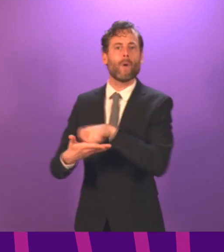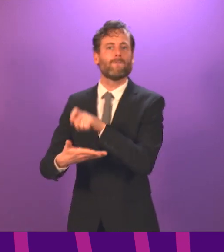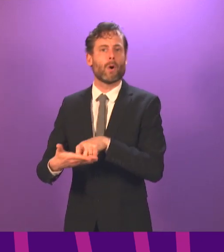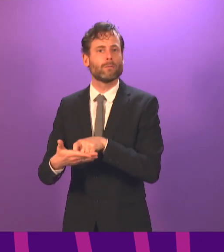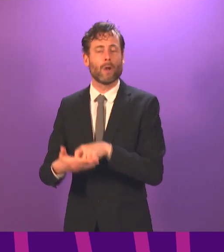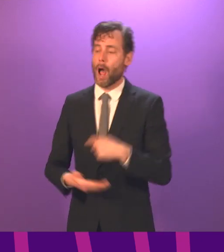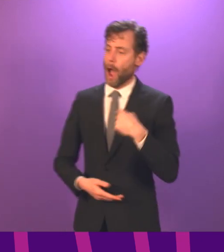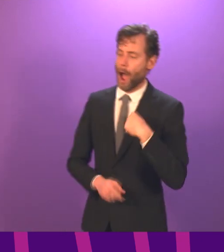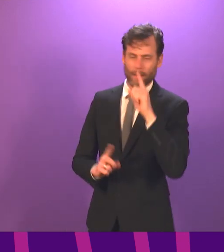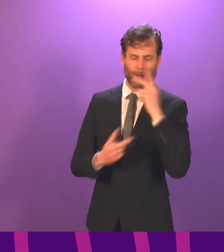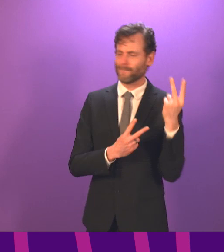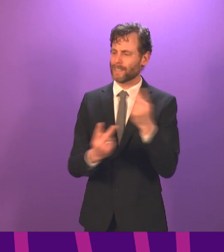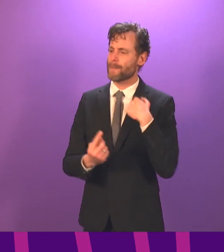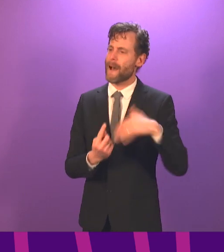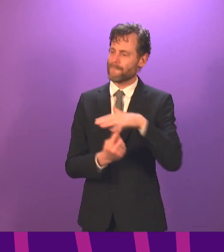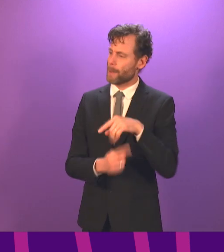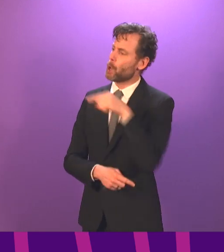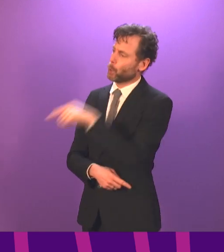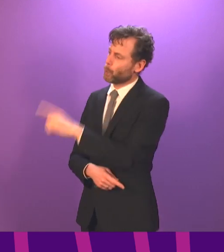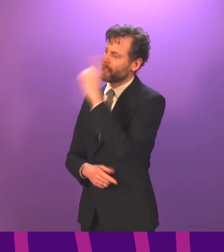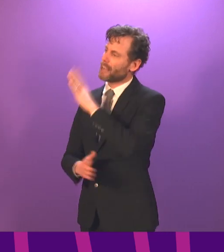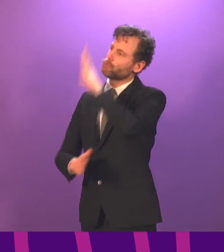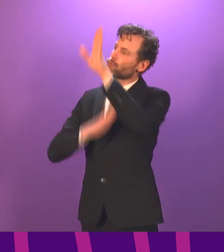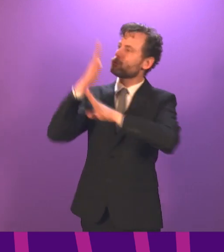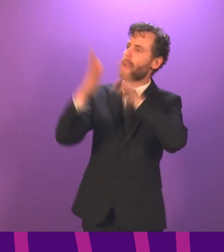for regional candidates, it will be from one side of the country to the other—to knock on anyone’s